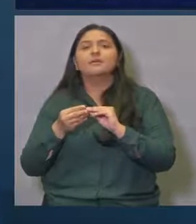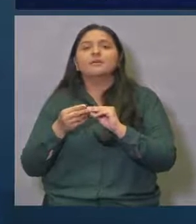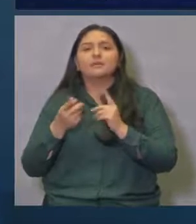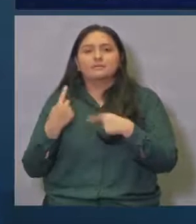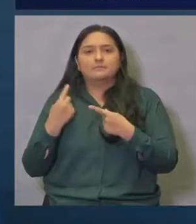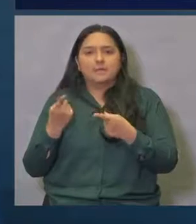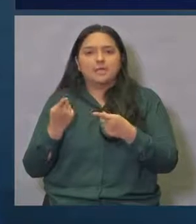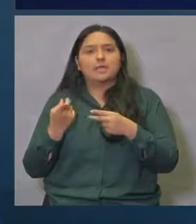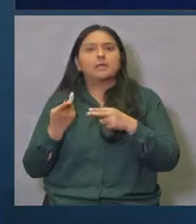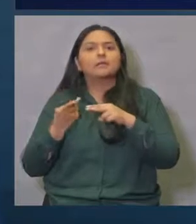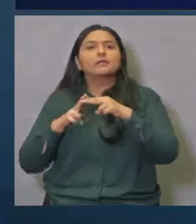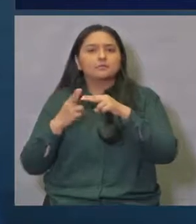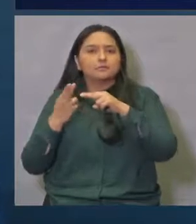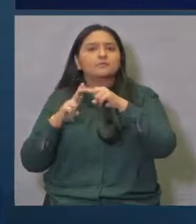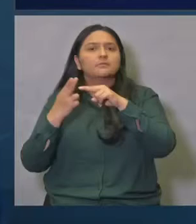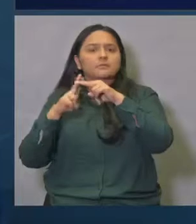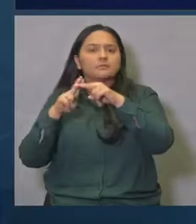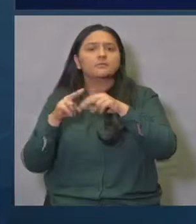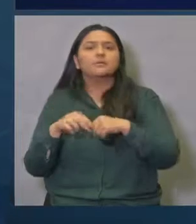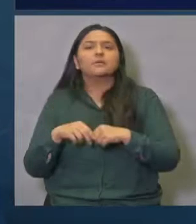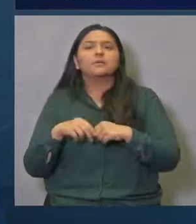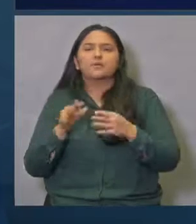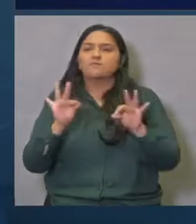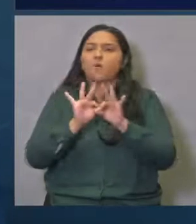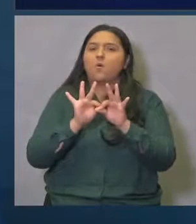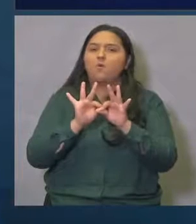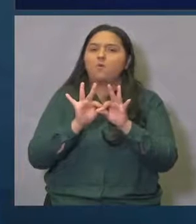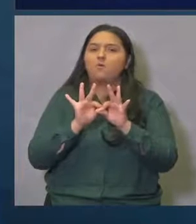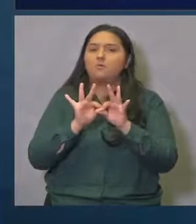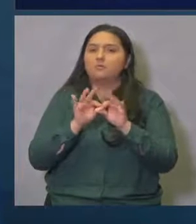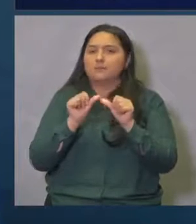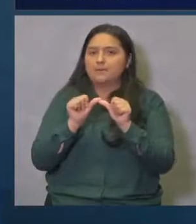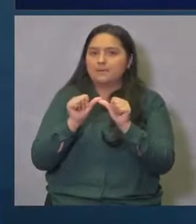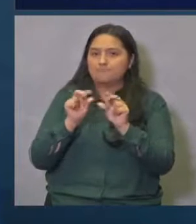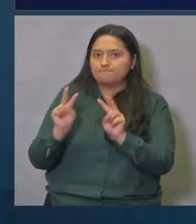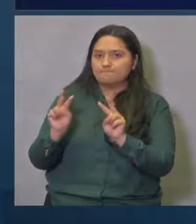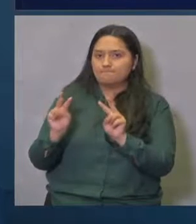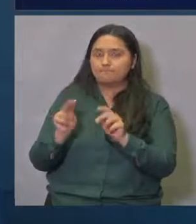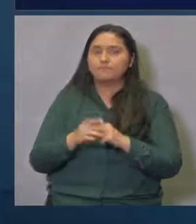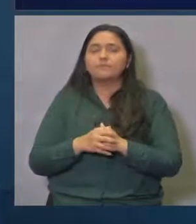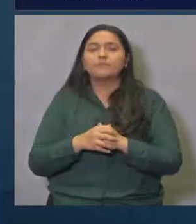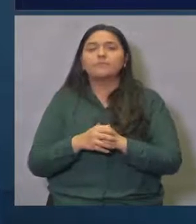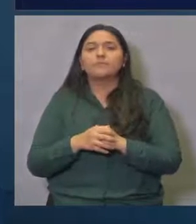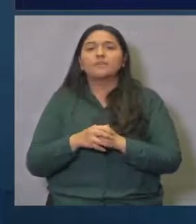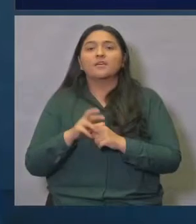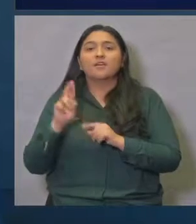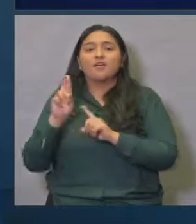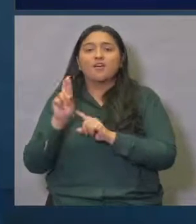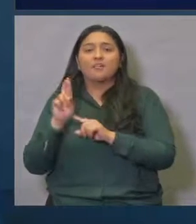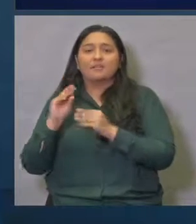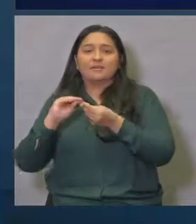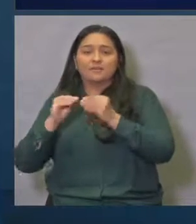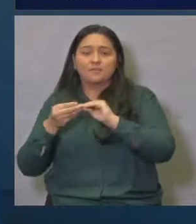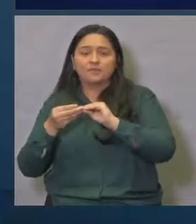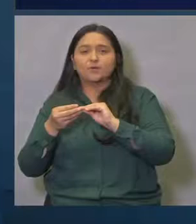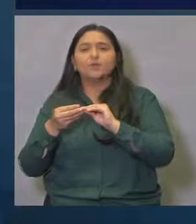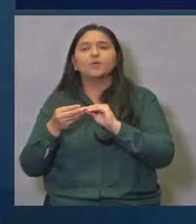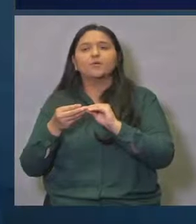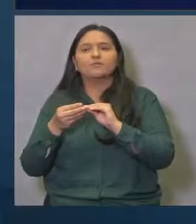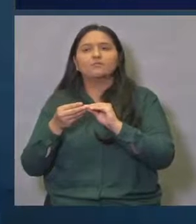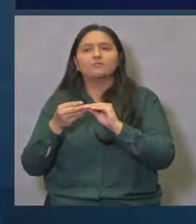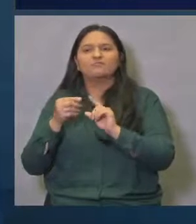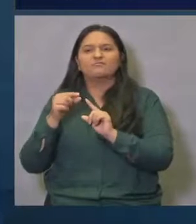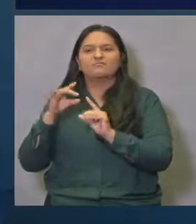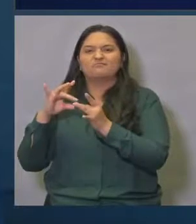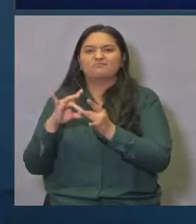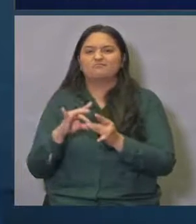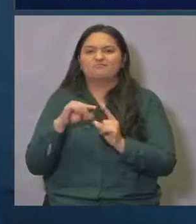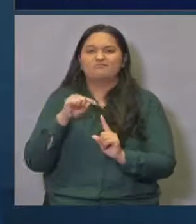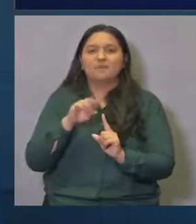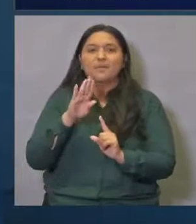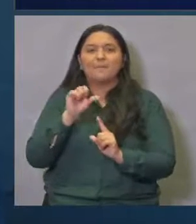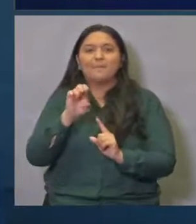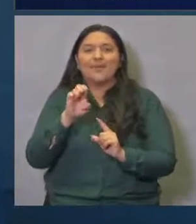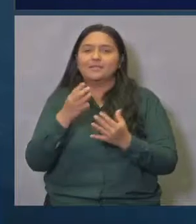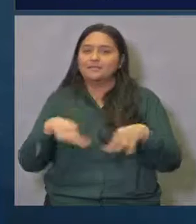WHILE THE R IS CRIBBING UP, IT